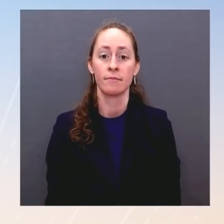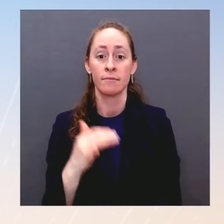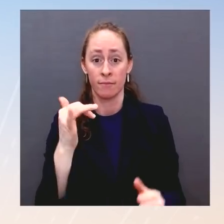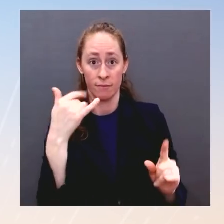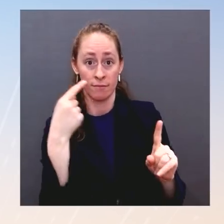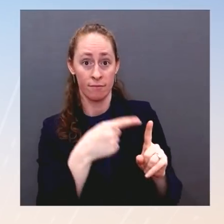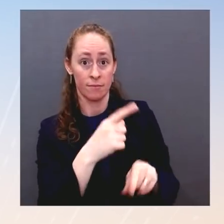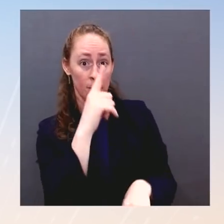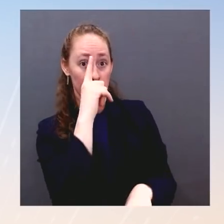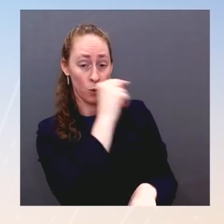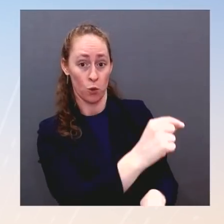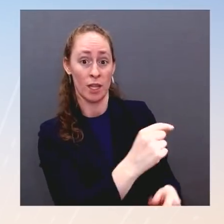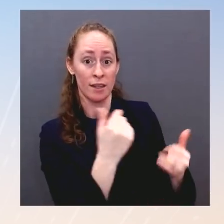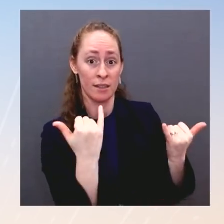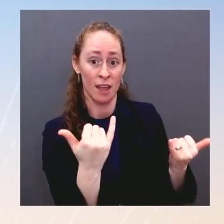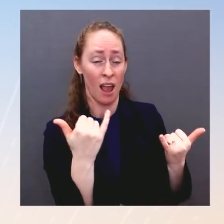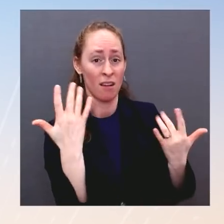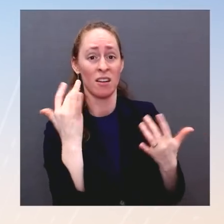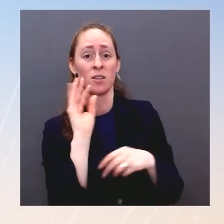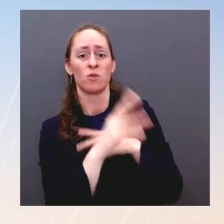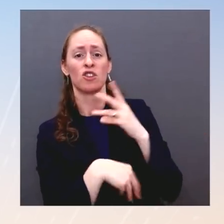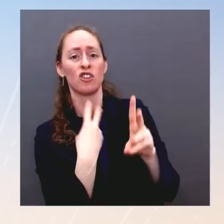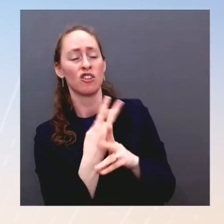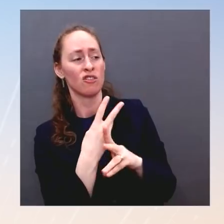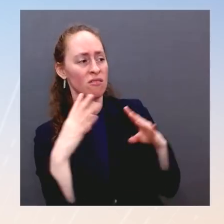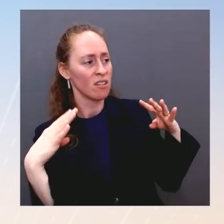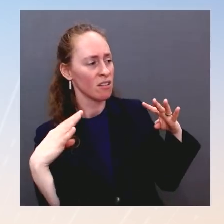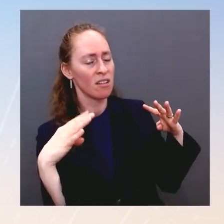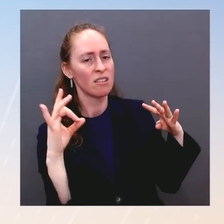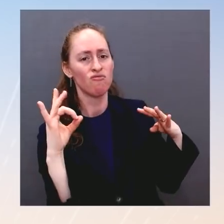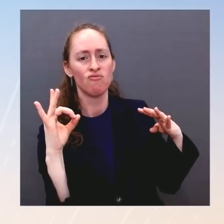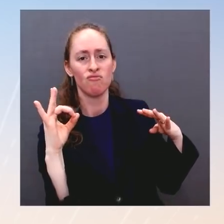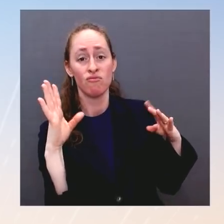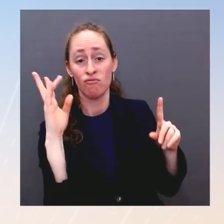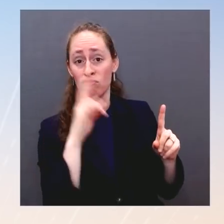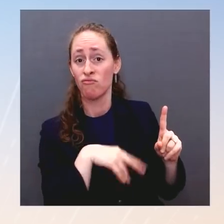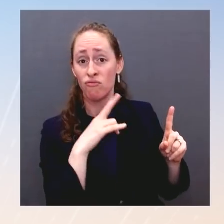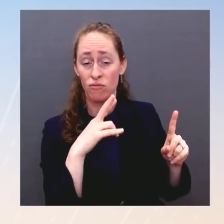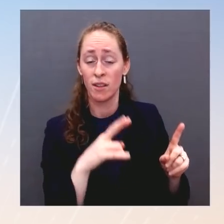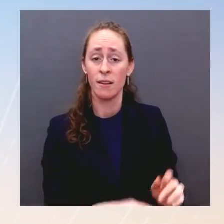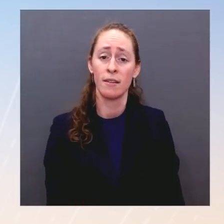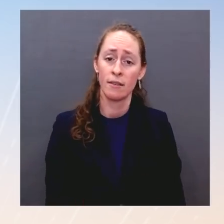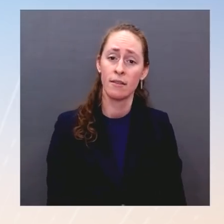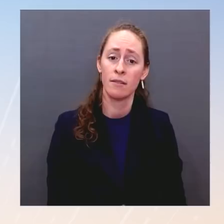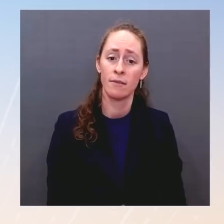In fact, President Putin is isolating himself further. He's -- if his objective here is to --